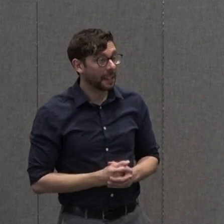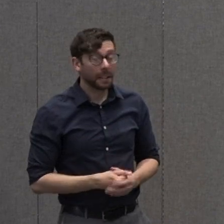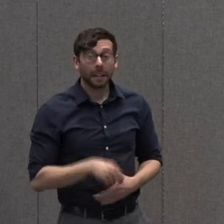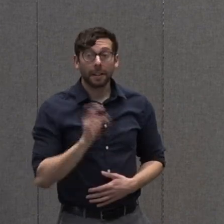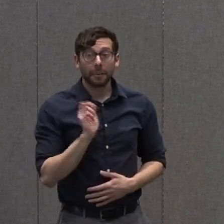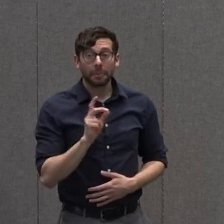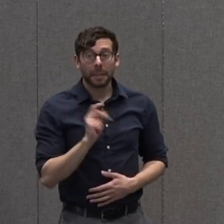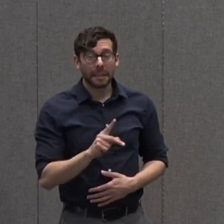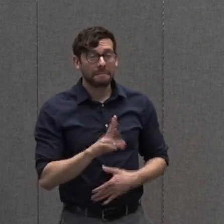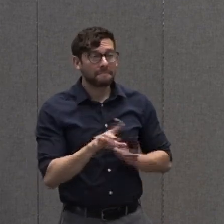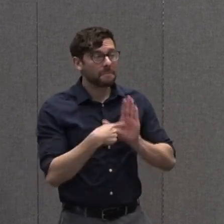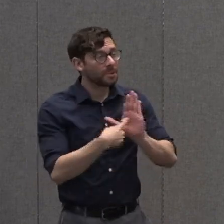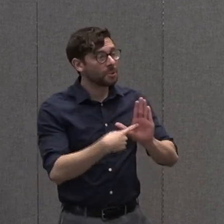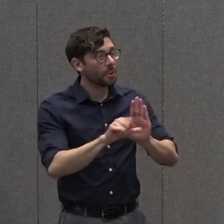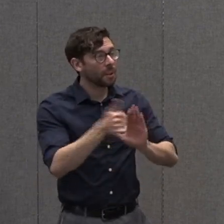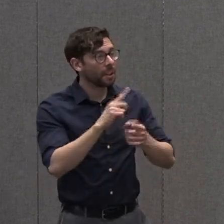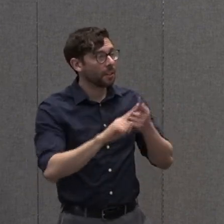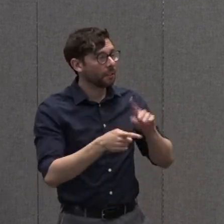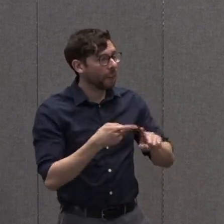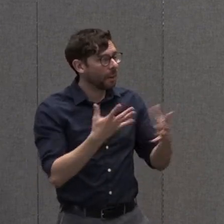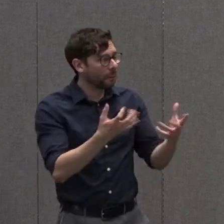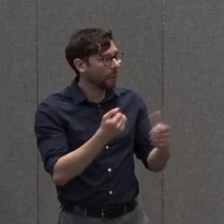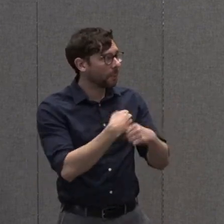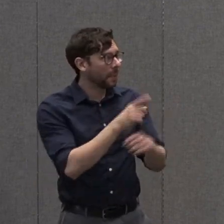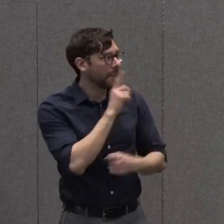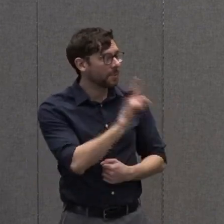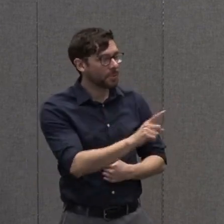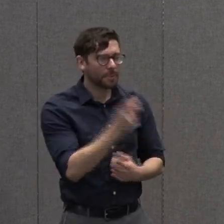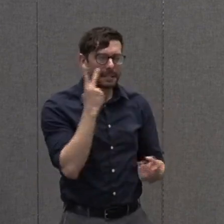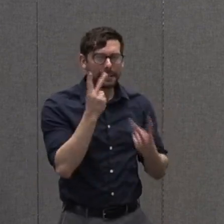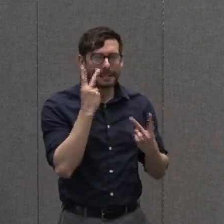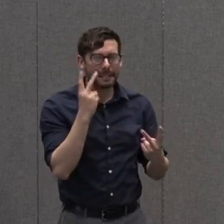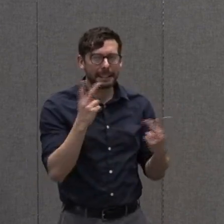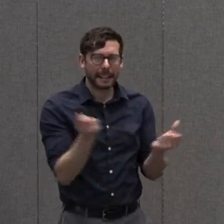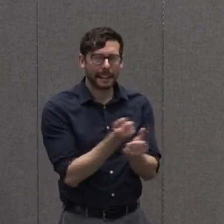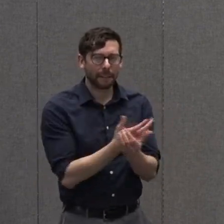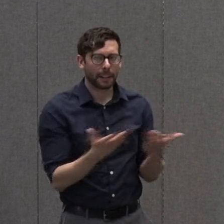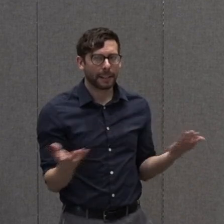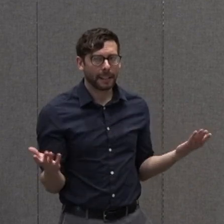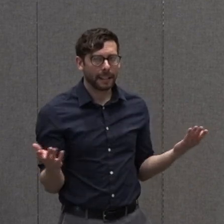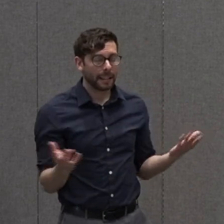another friend, we wanna be sure that we see everybody. What's our time right now, Mr. Escobedo?